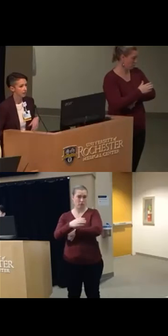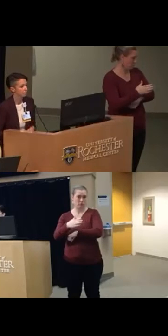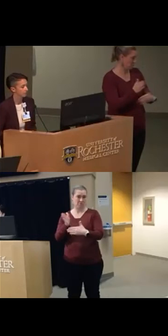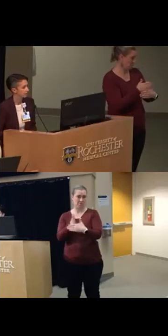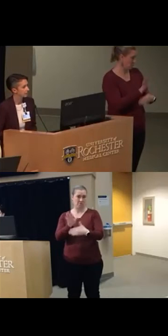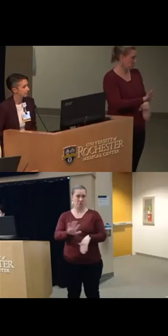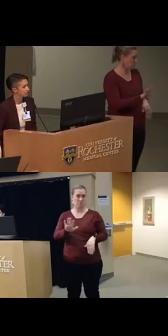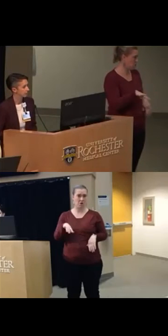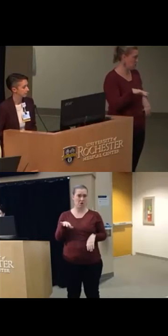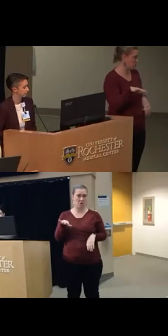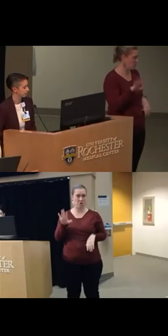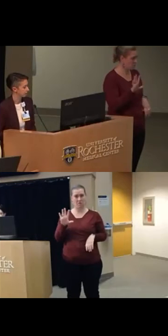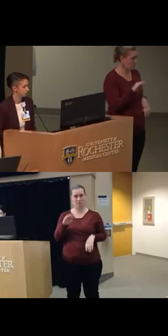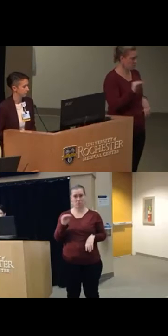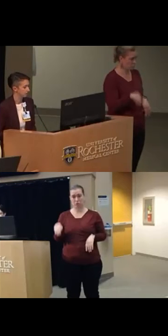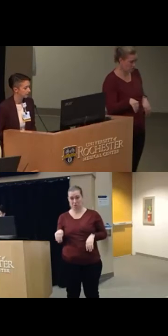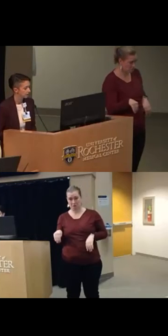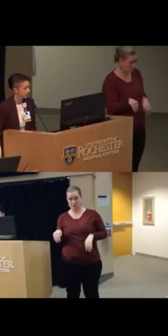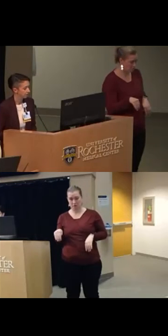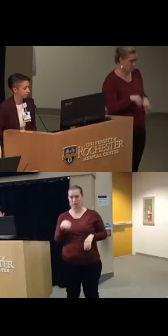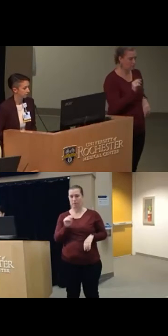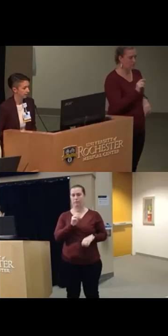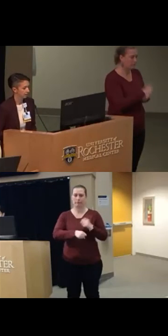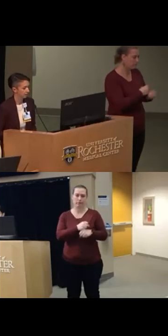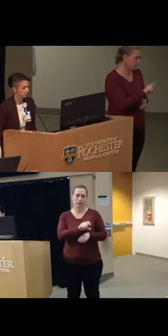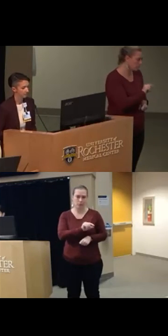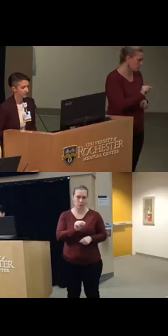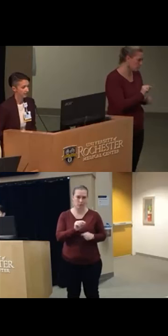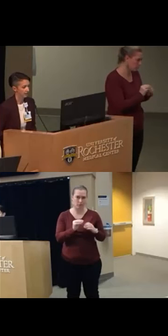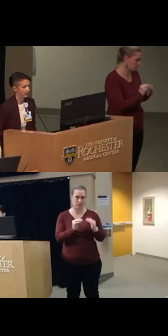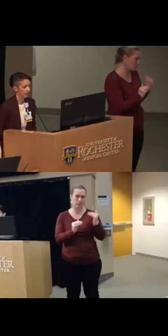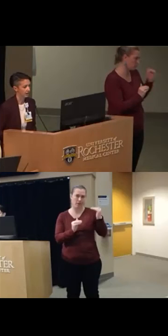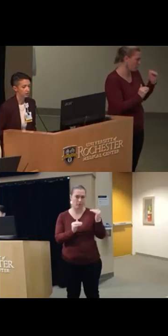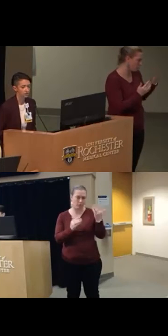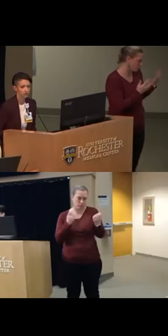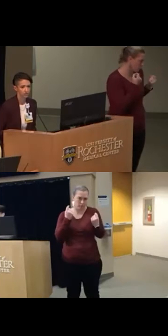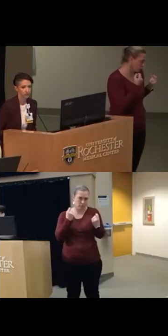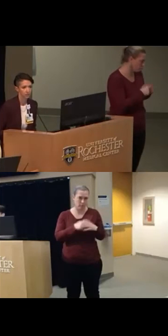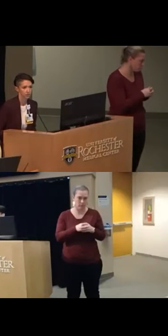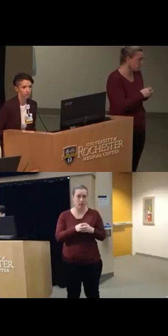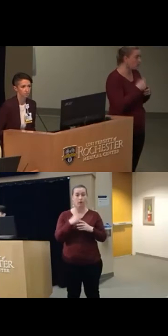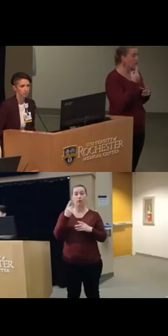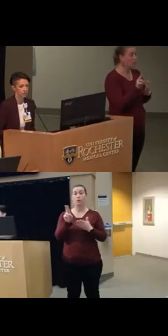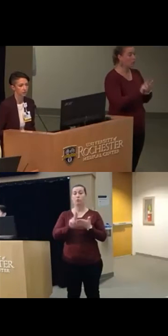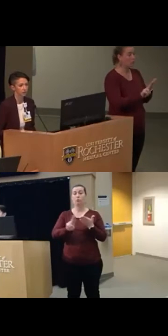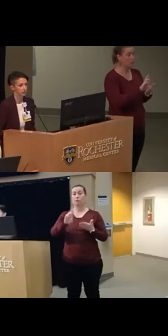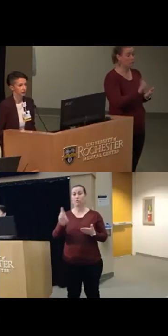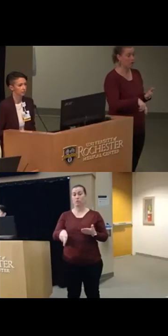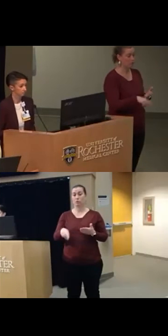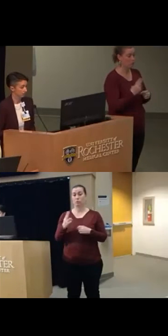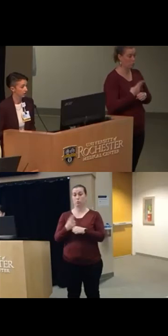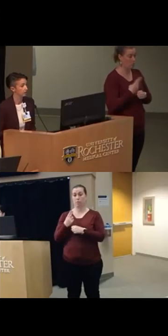5% except for in 2020 when it was a bit higher and the University of Rochester utilization as you can